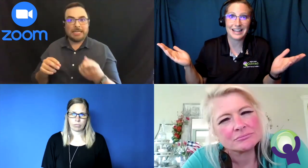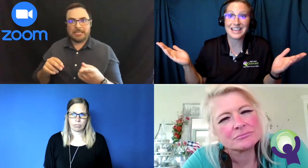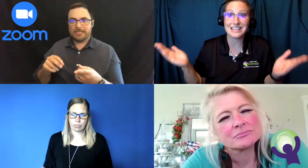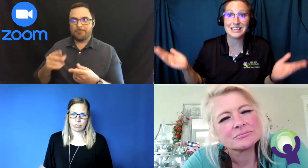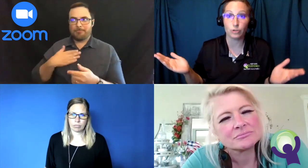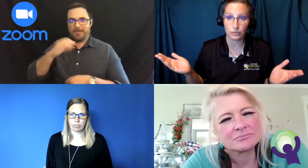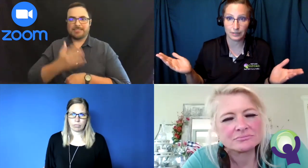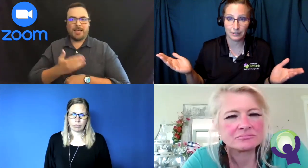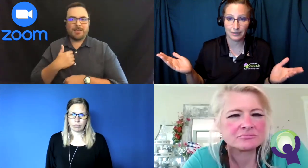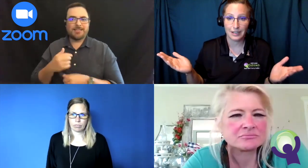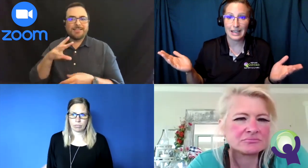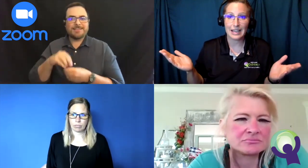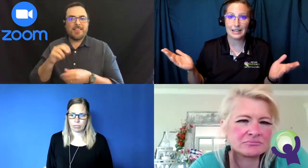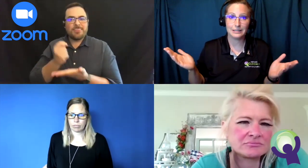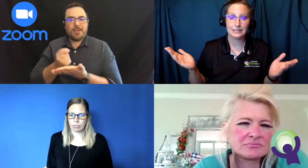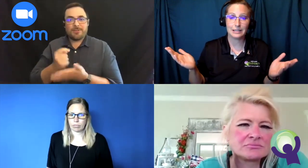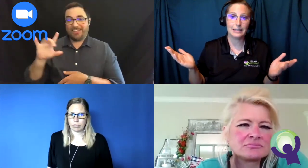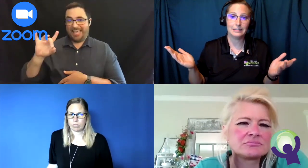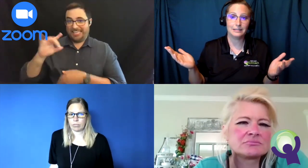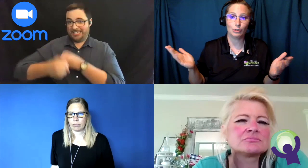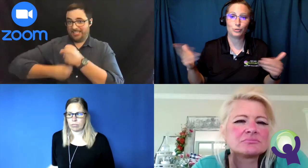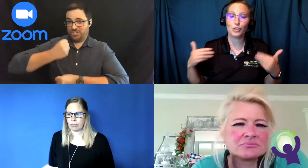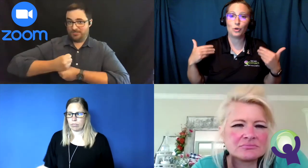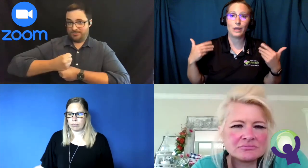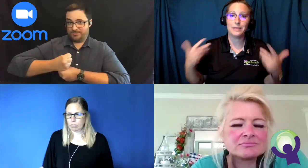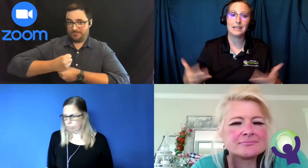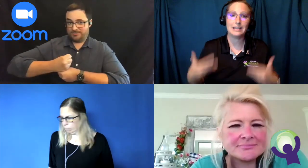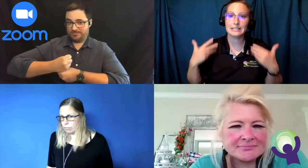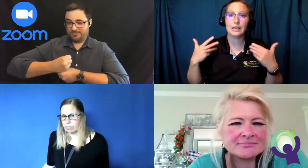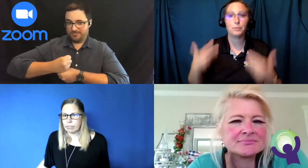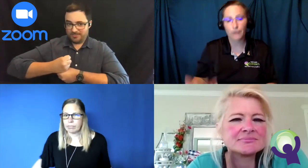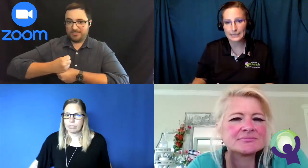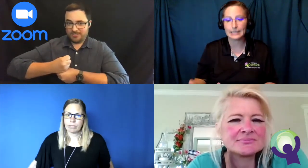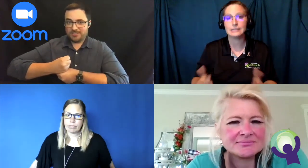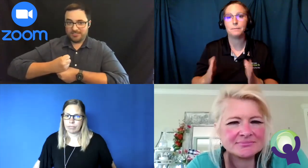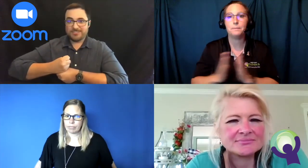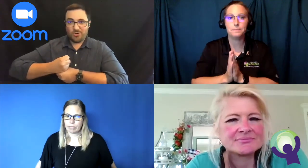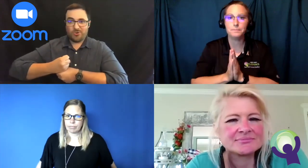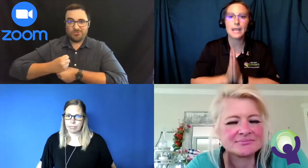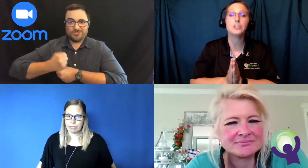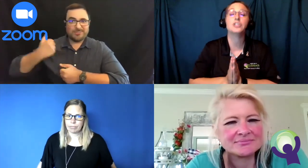eight years and you know so I mean it's a process. Patience